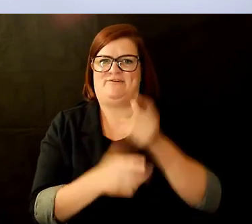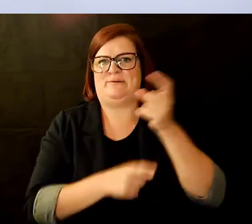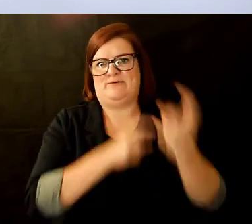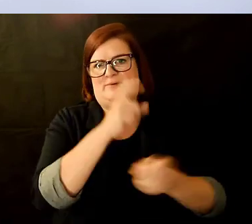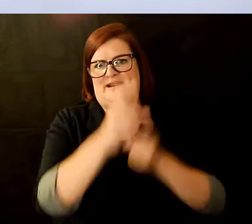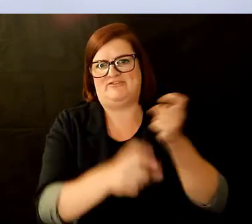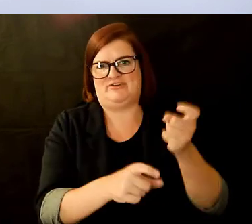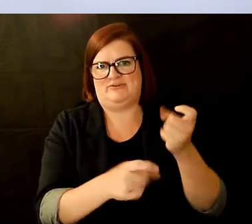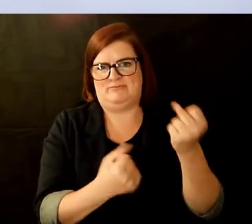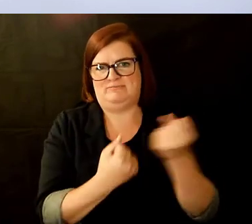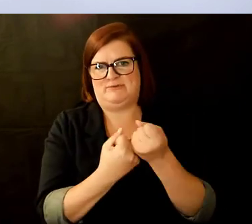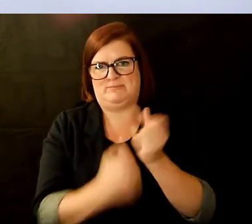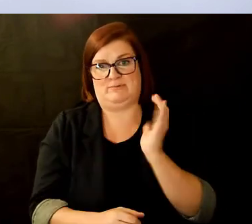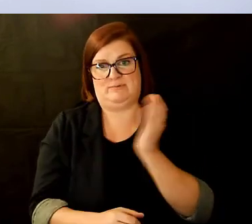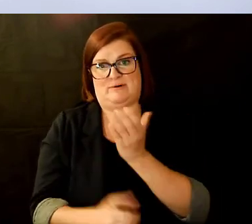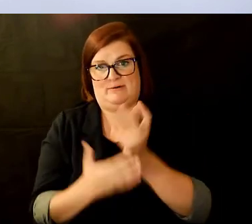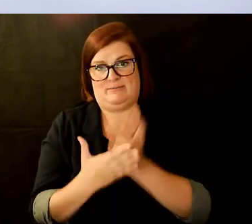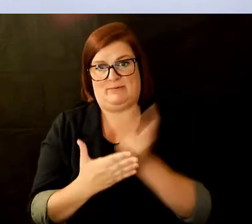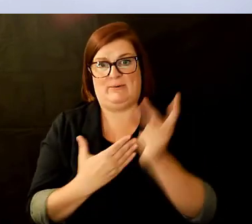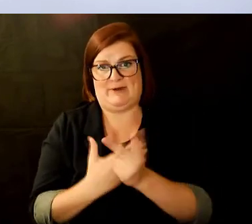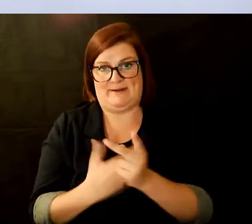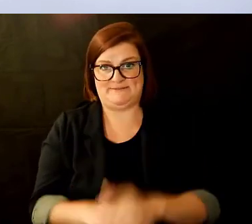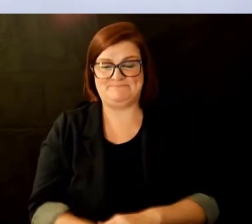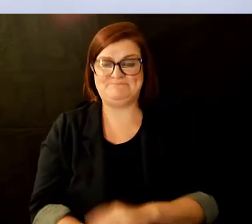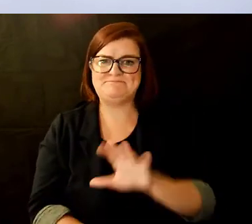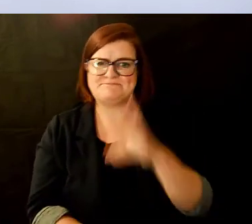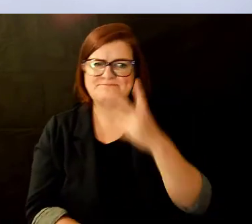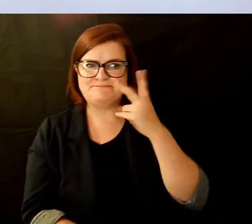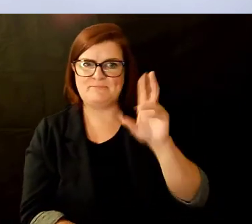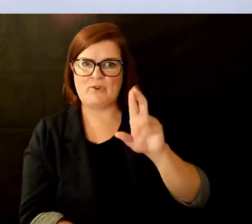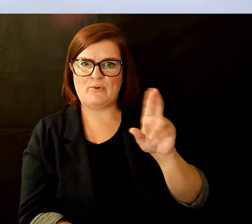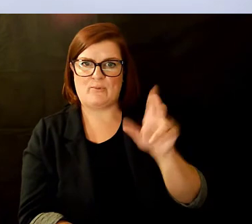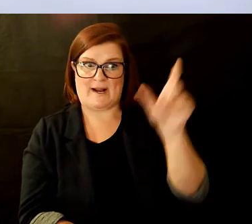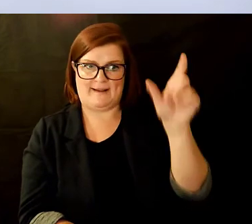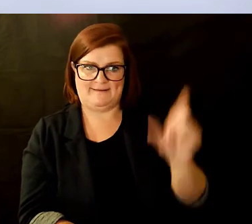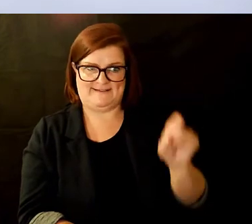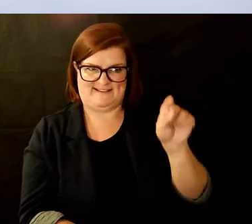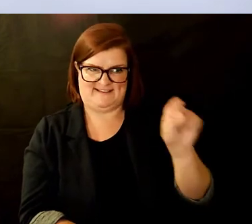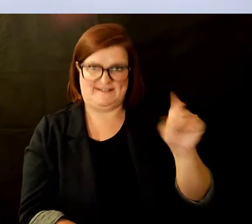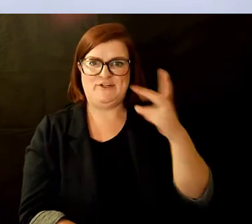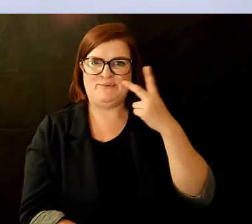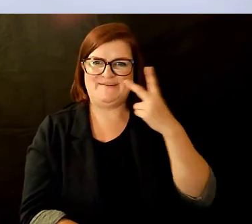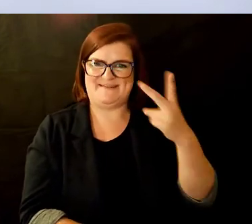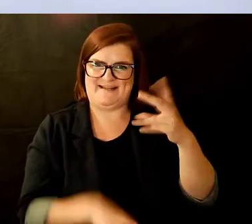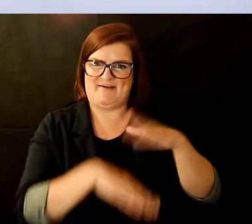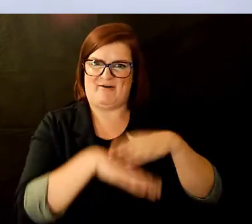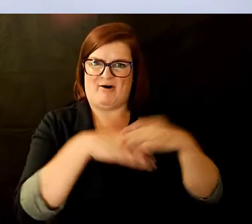If you look to the right hand side of your screen, you'll see an online donation form.